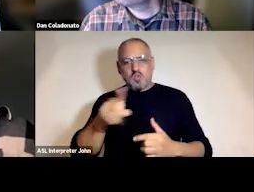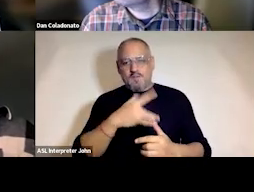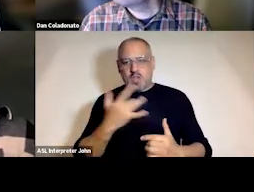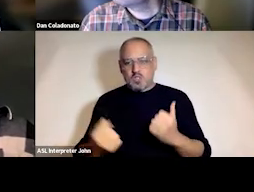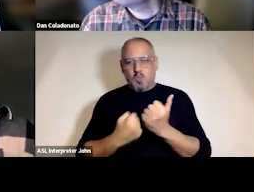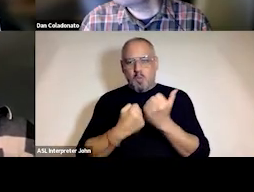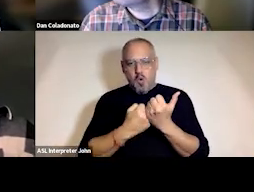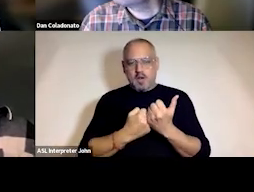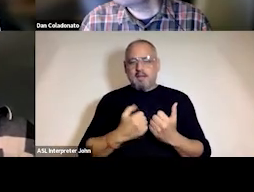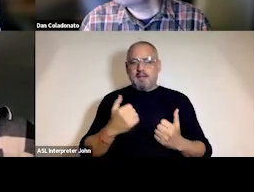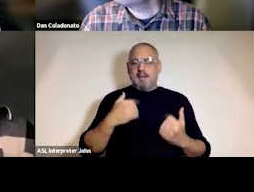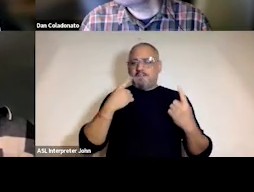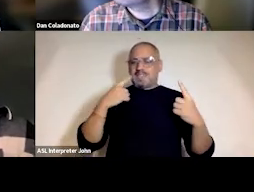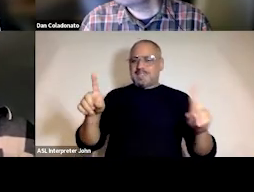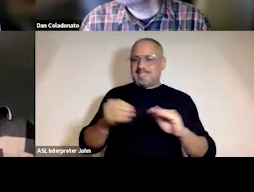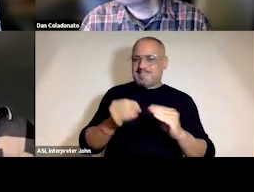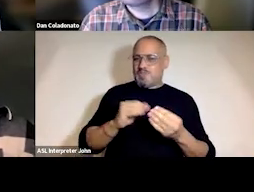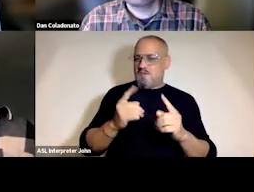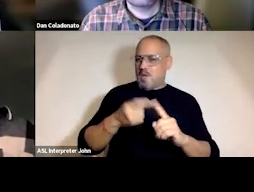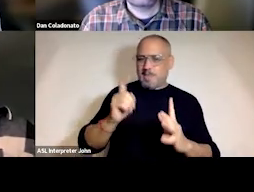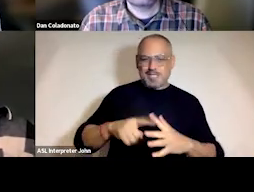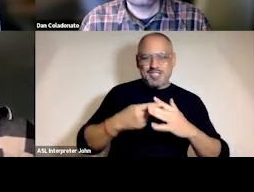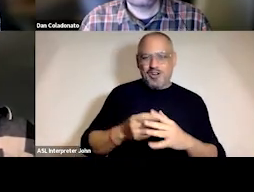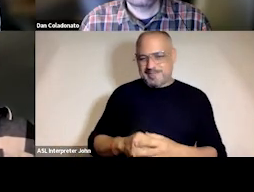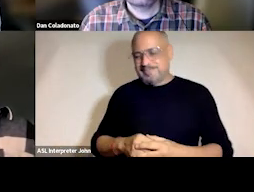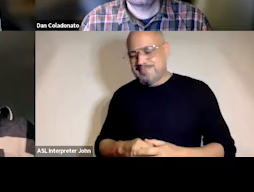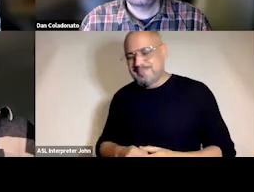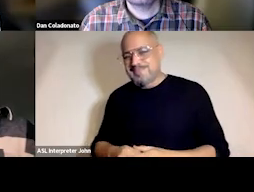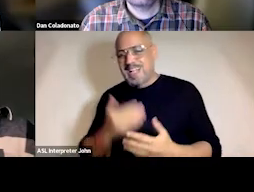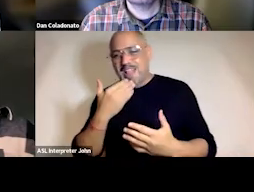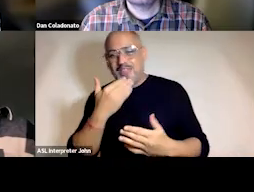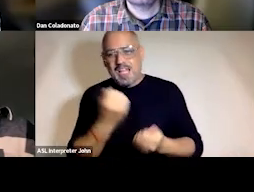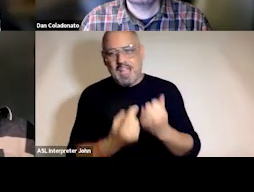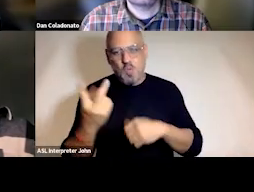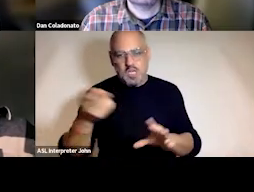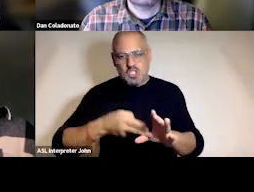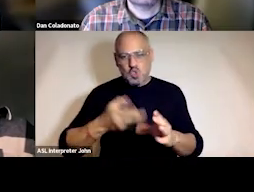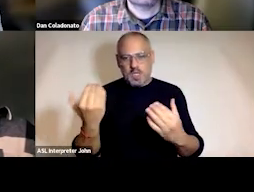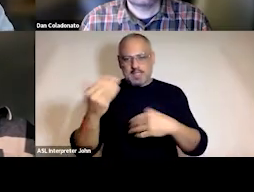and have success right from the start. So thanks everyone for joining us this afternoon.